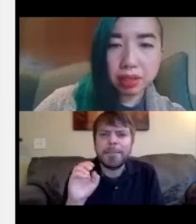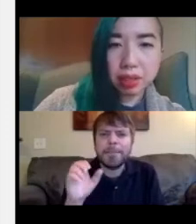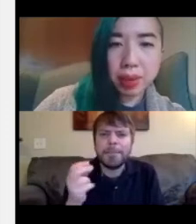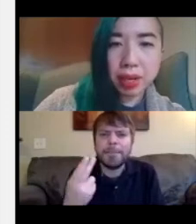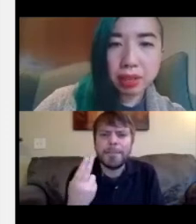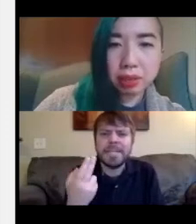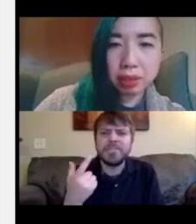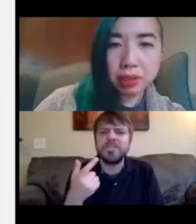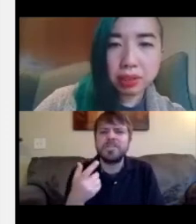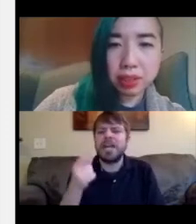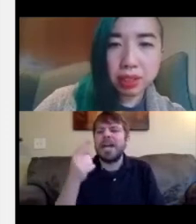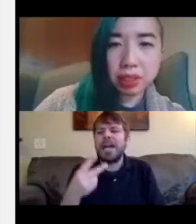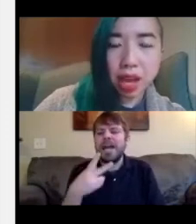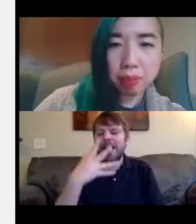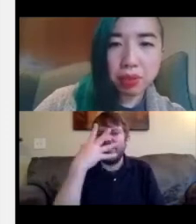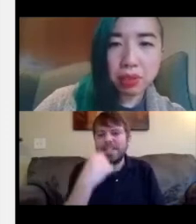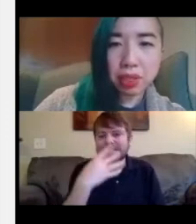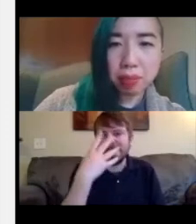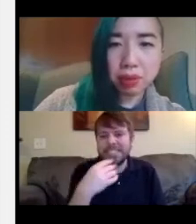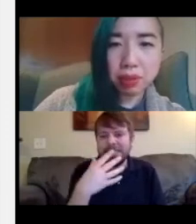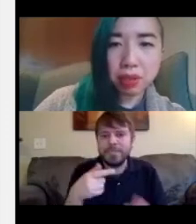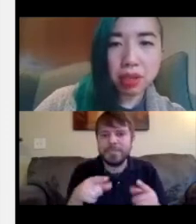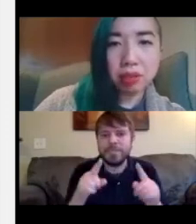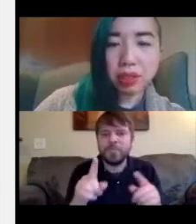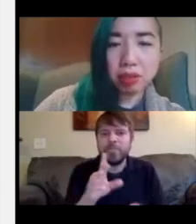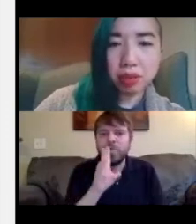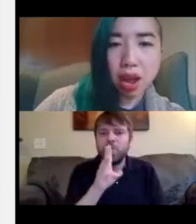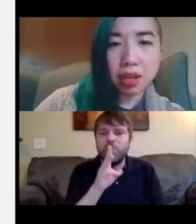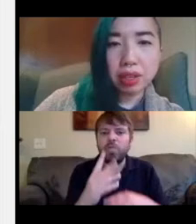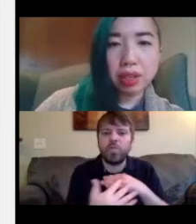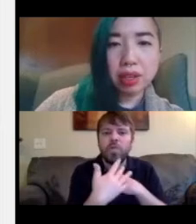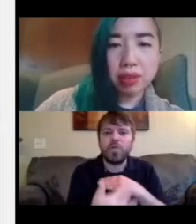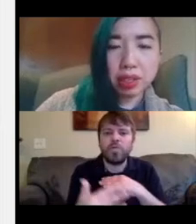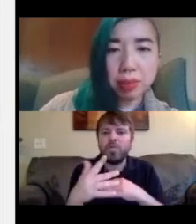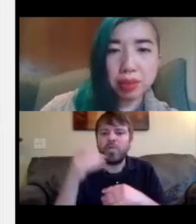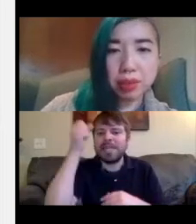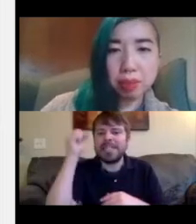The barren coastal scene captured in the postcard of Silver Rock resembles the